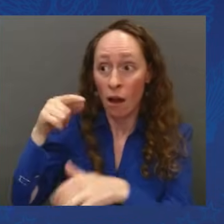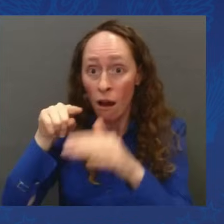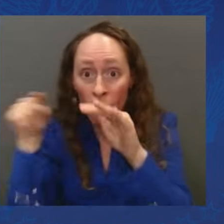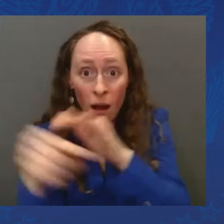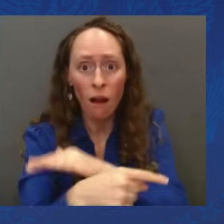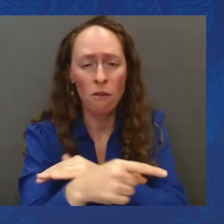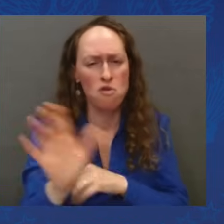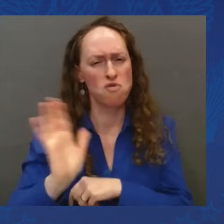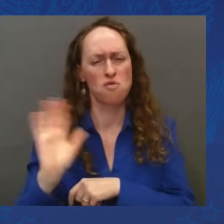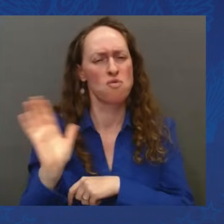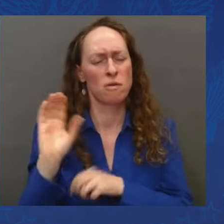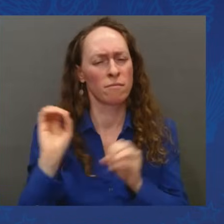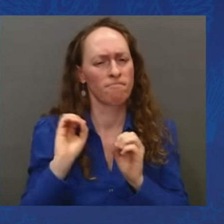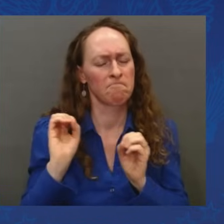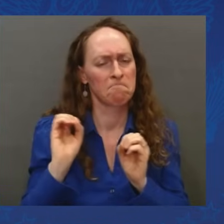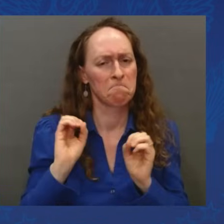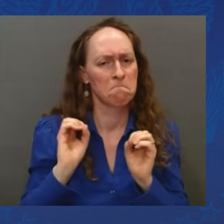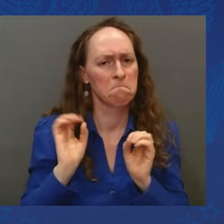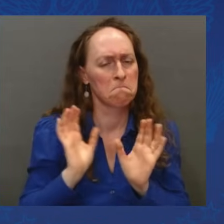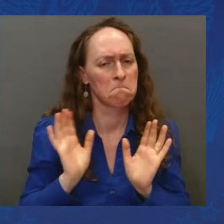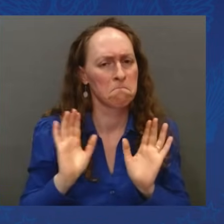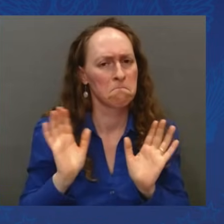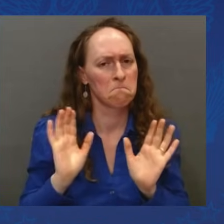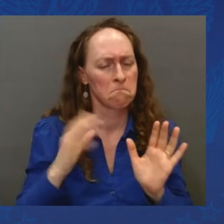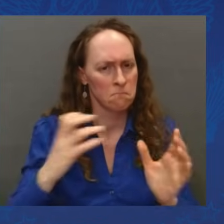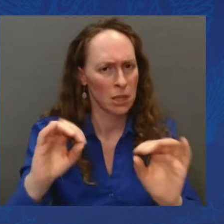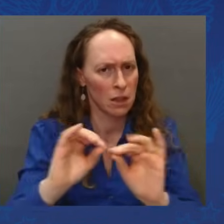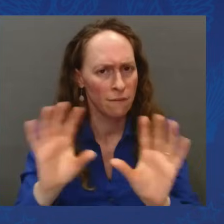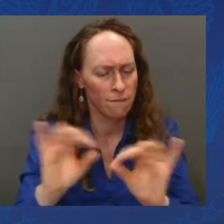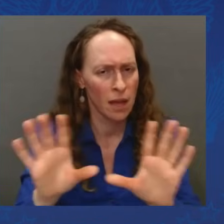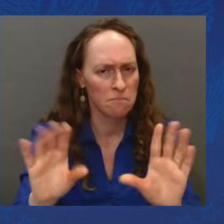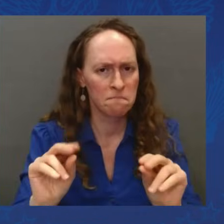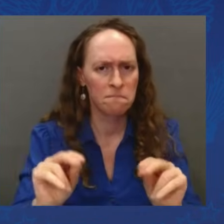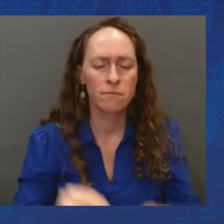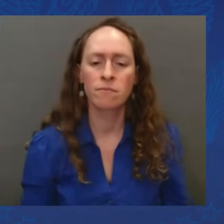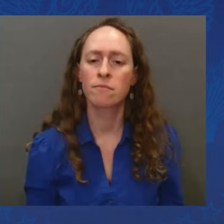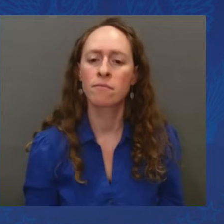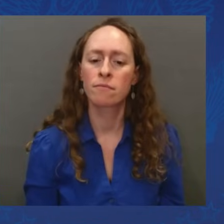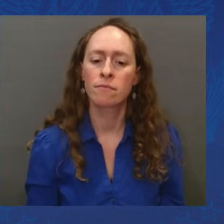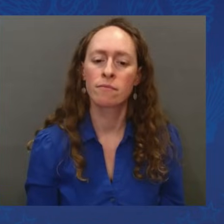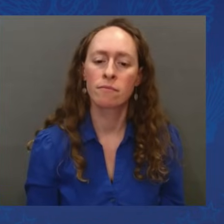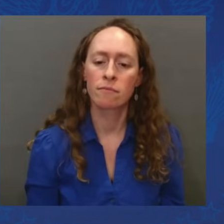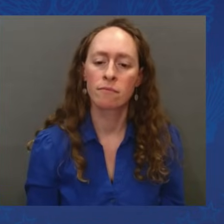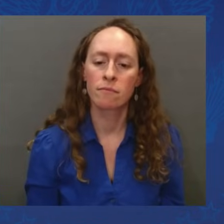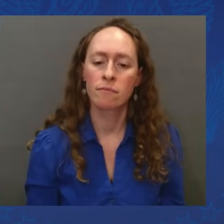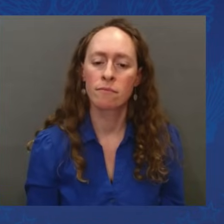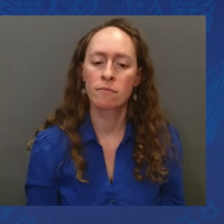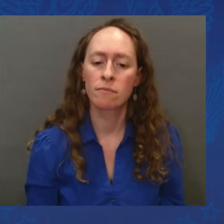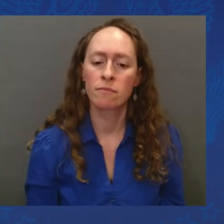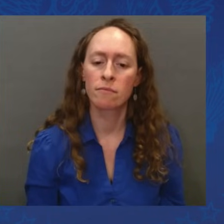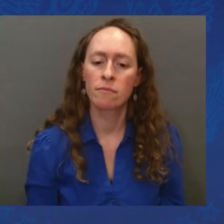I was not talking about a military. I was talking about we -- you're on our mind every single day. Five to six times a day,